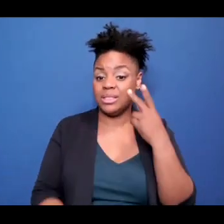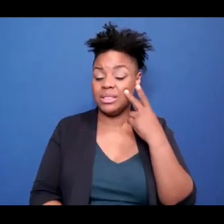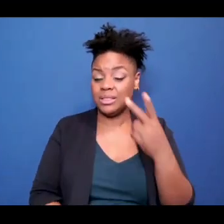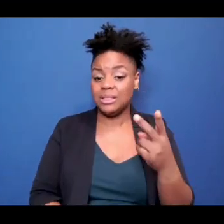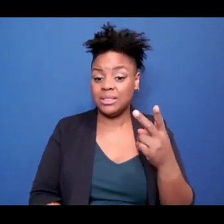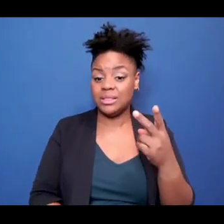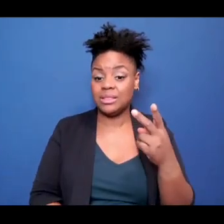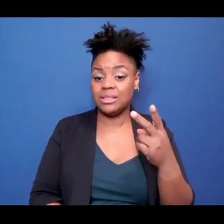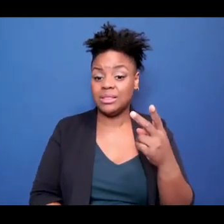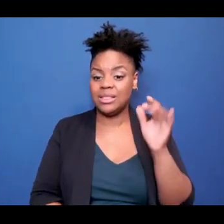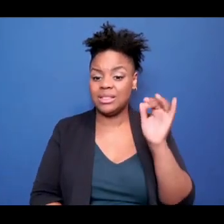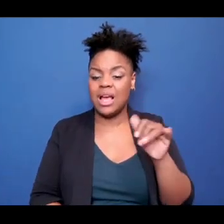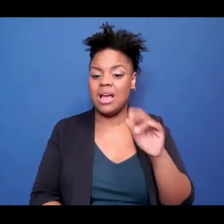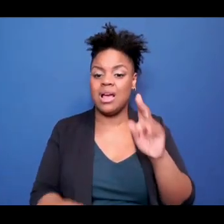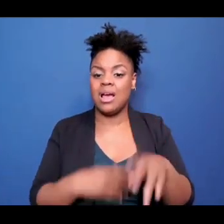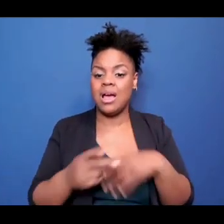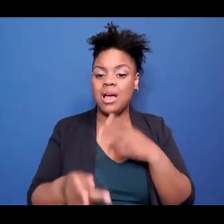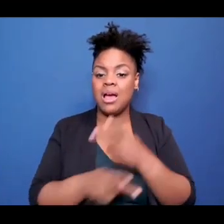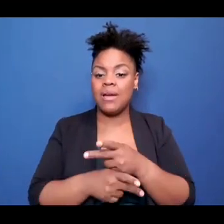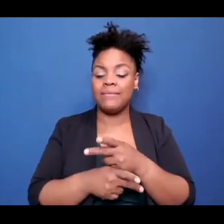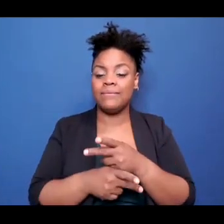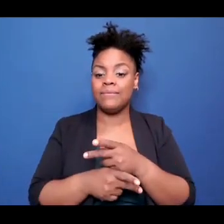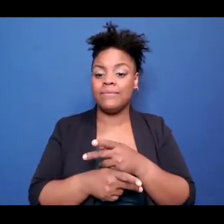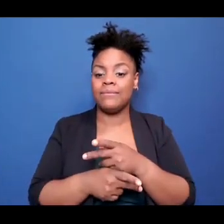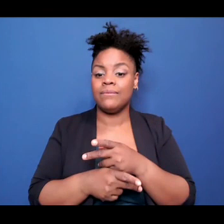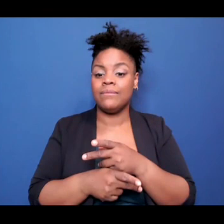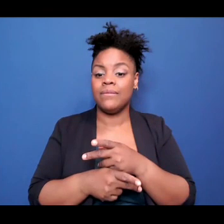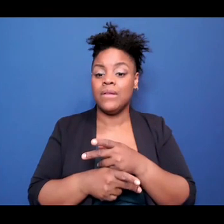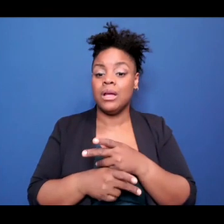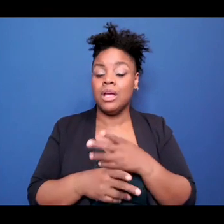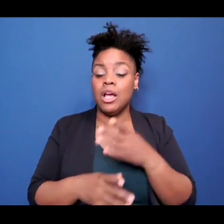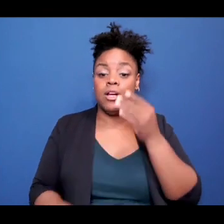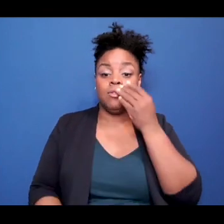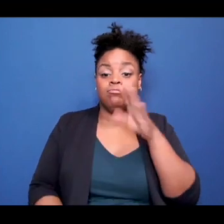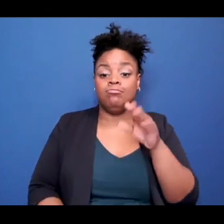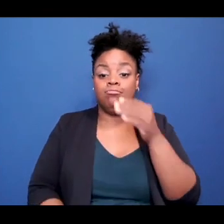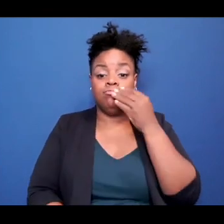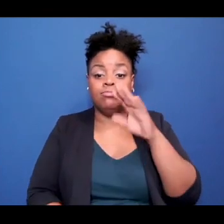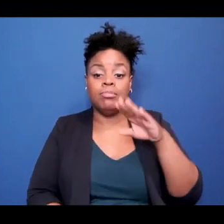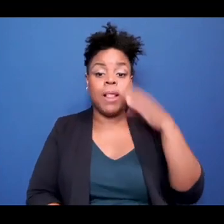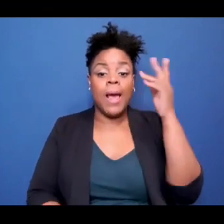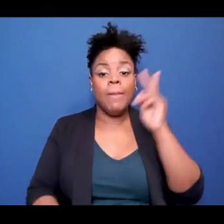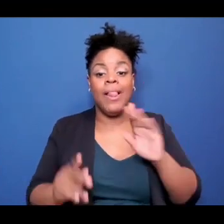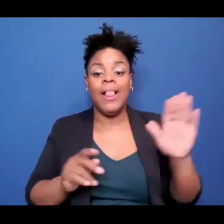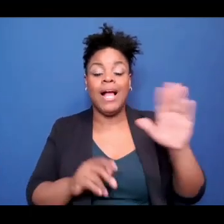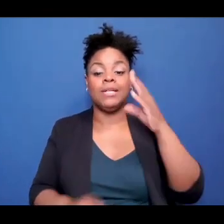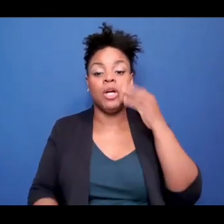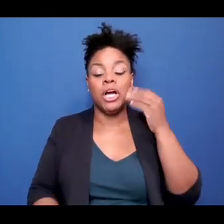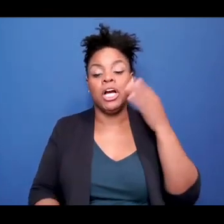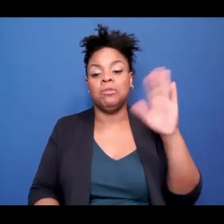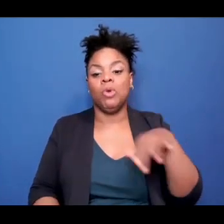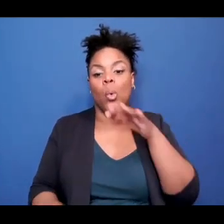AND AS YOU CAN SEE, THEY'RE EXAMPLES OF JUST THAT KIND OF CASUAL DISREGARD FOR BLACK